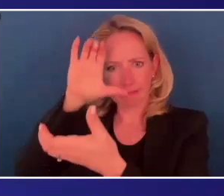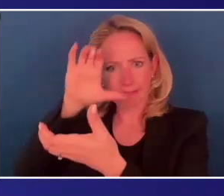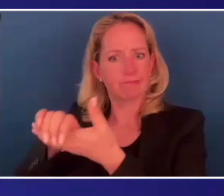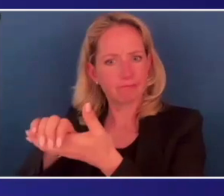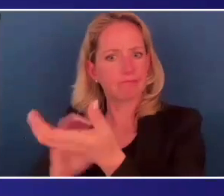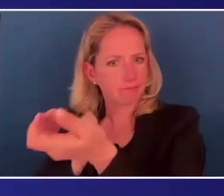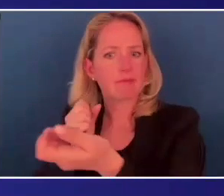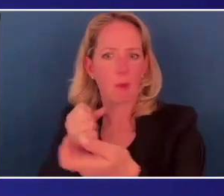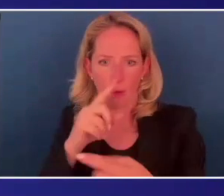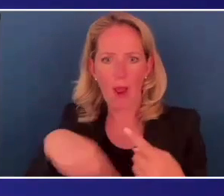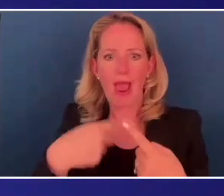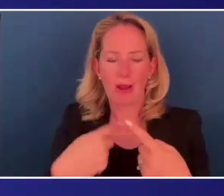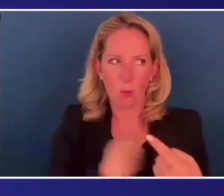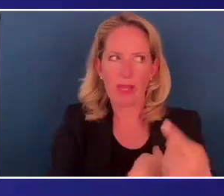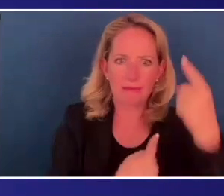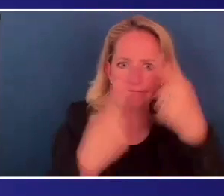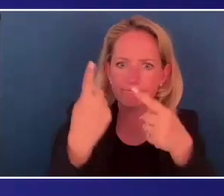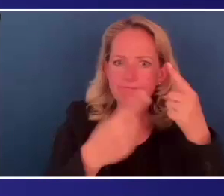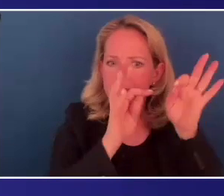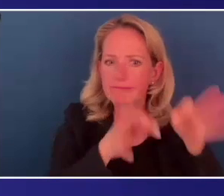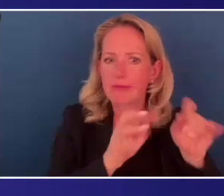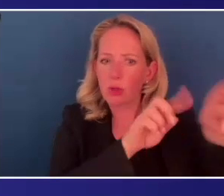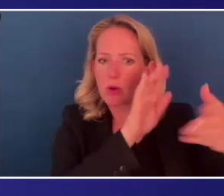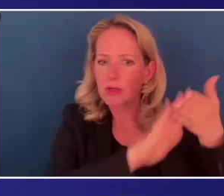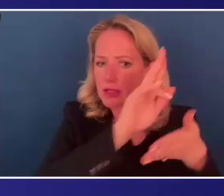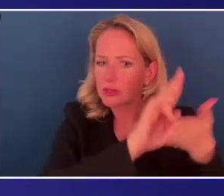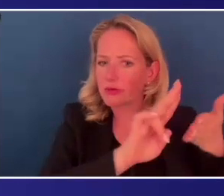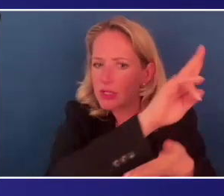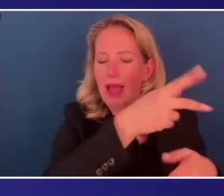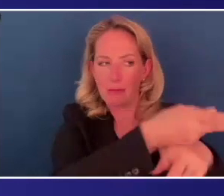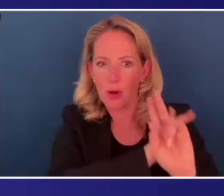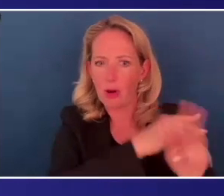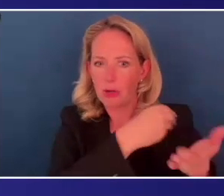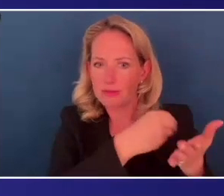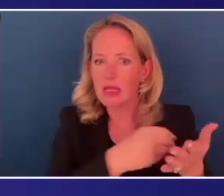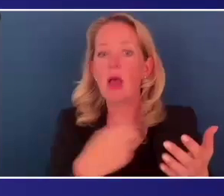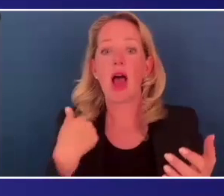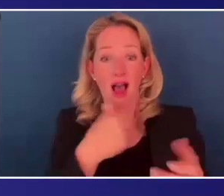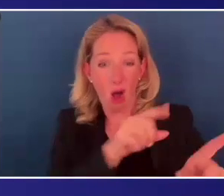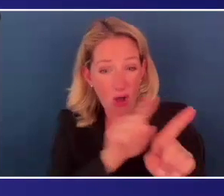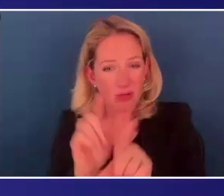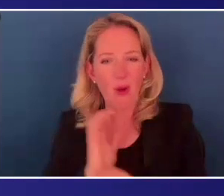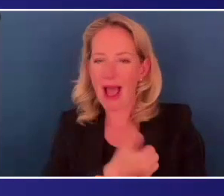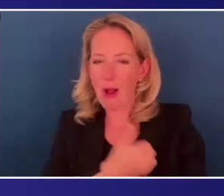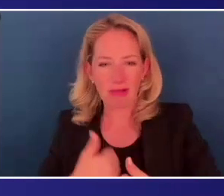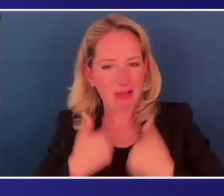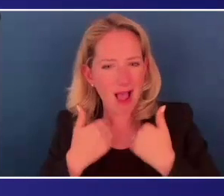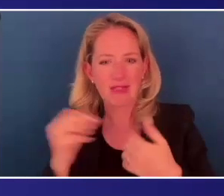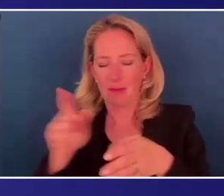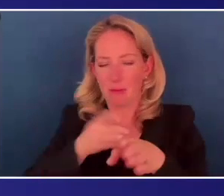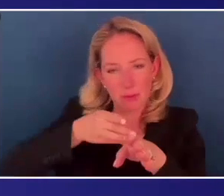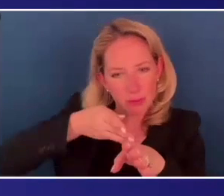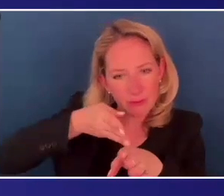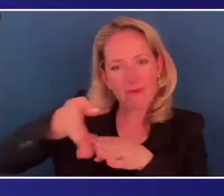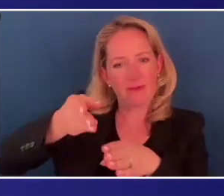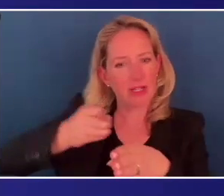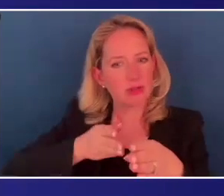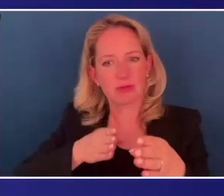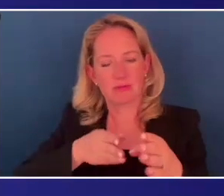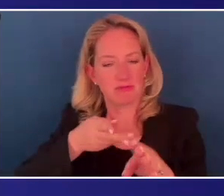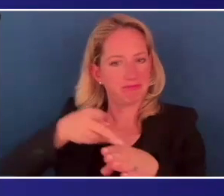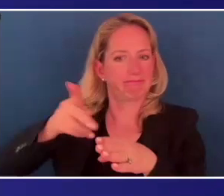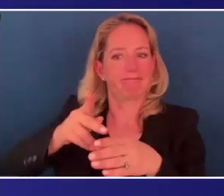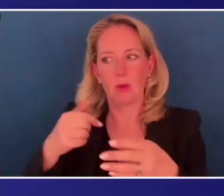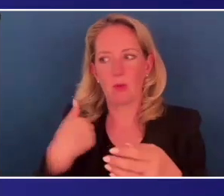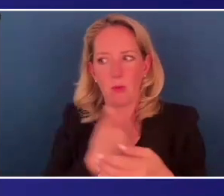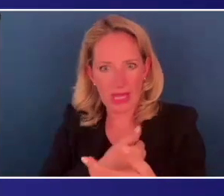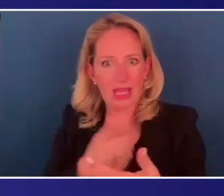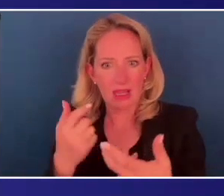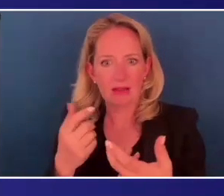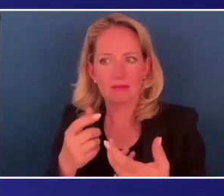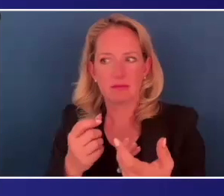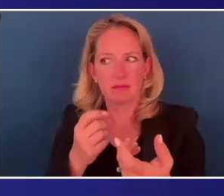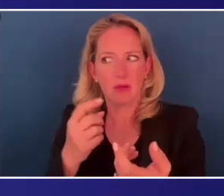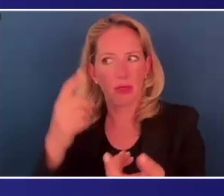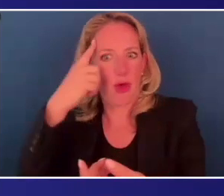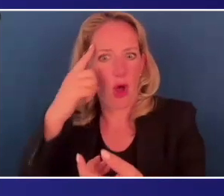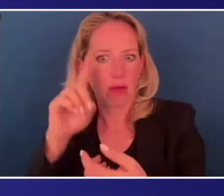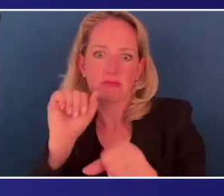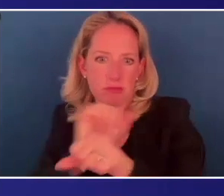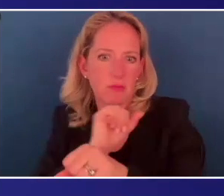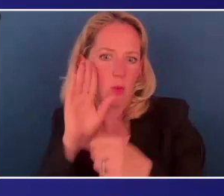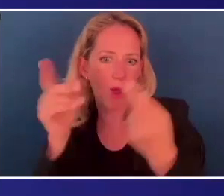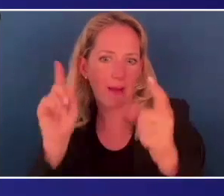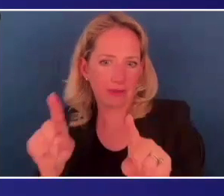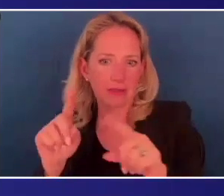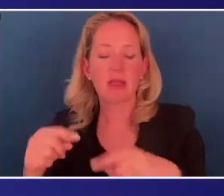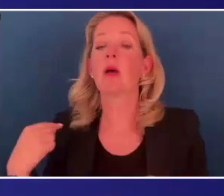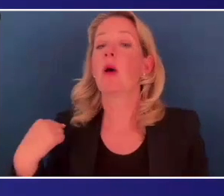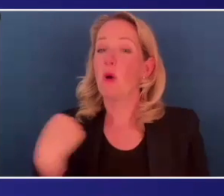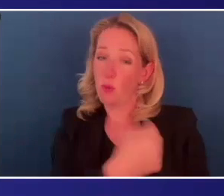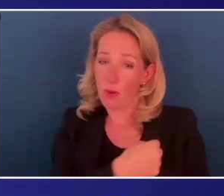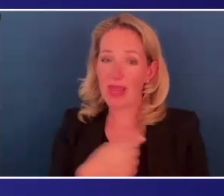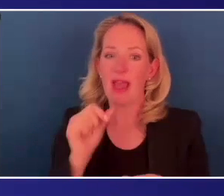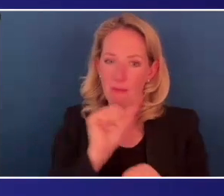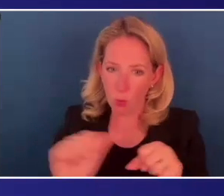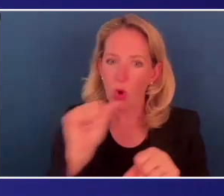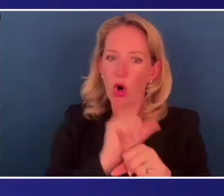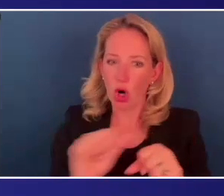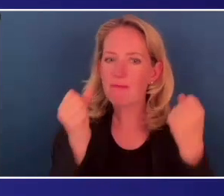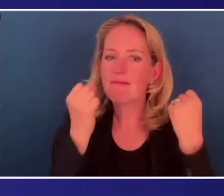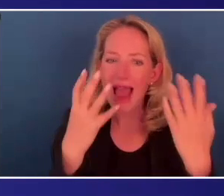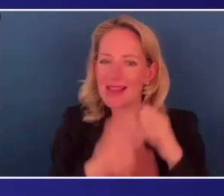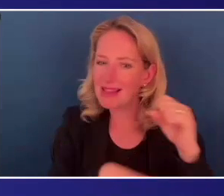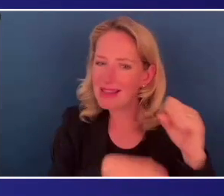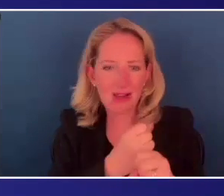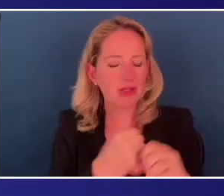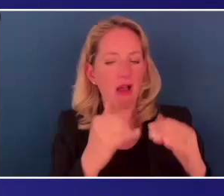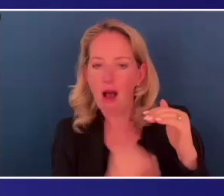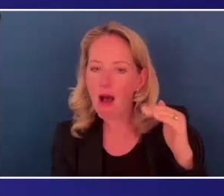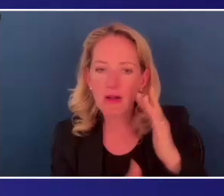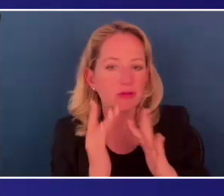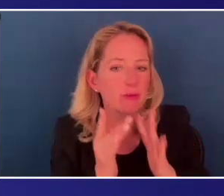And subsequently around which we have constructed our entire professional lives and Bowers like me have upheld our end of the bargain by working in underpaid and under appreciated occupations for years in service to our fellow Americans.